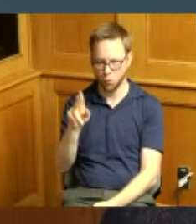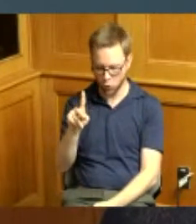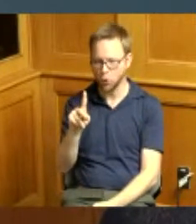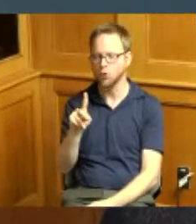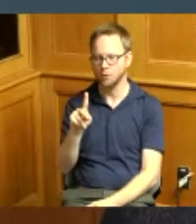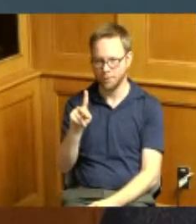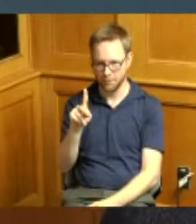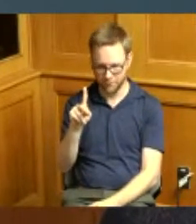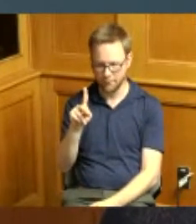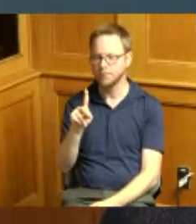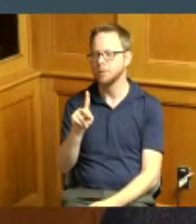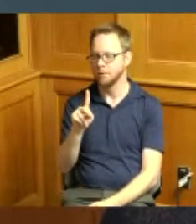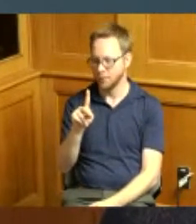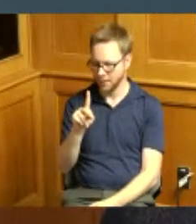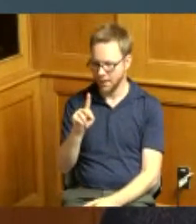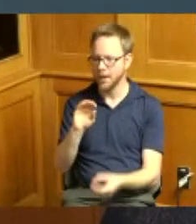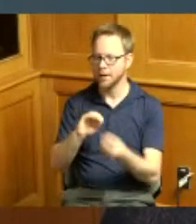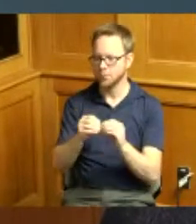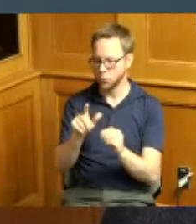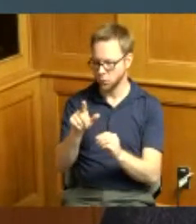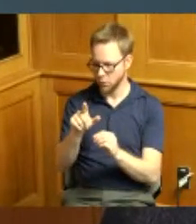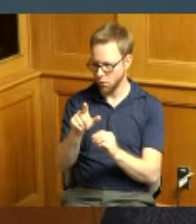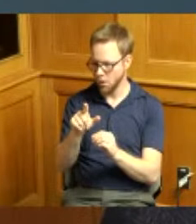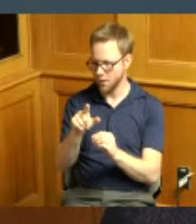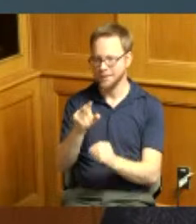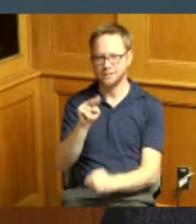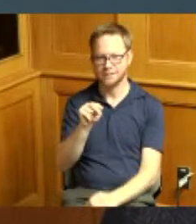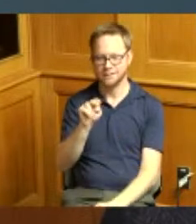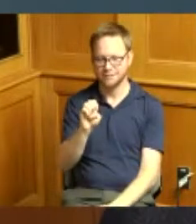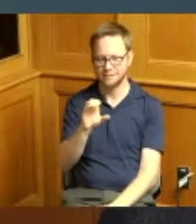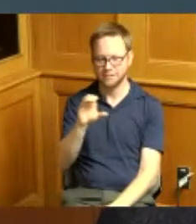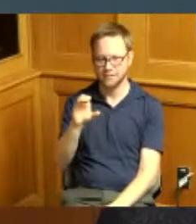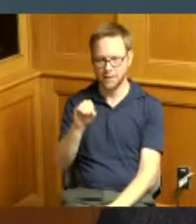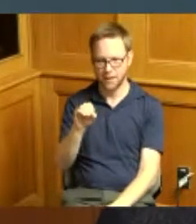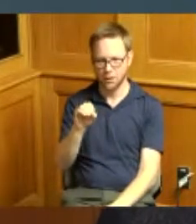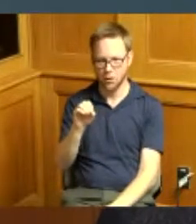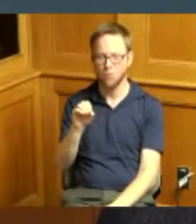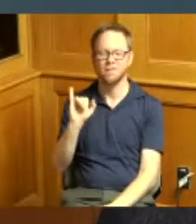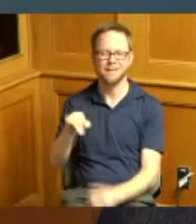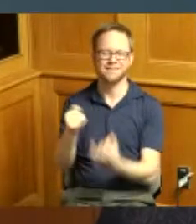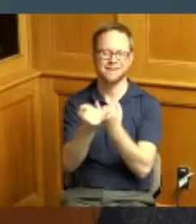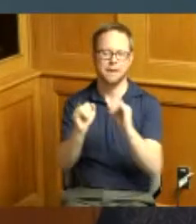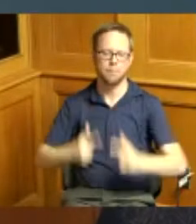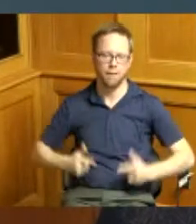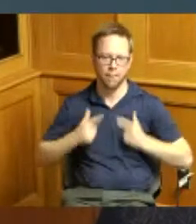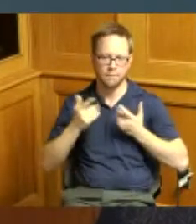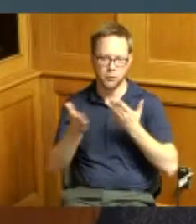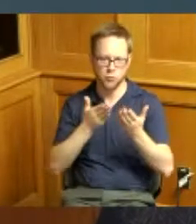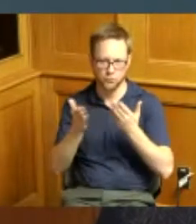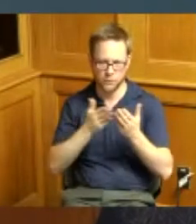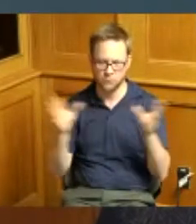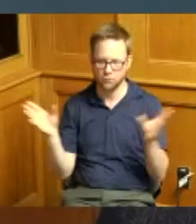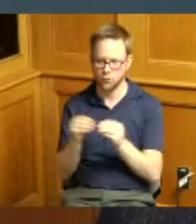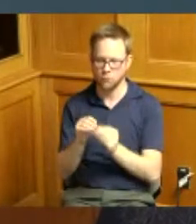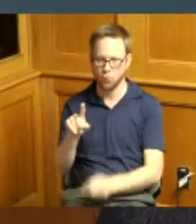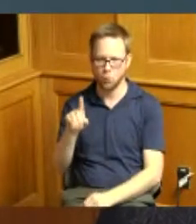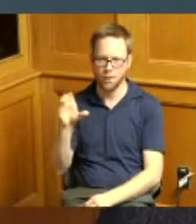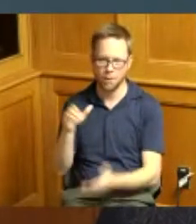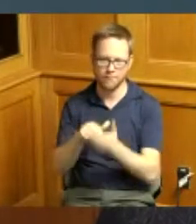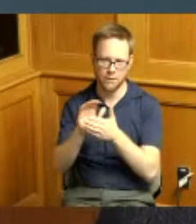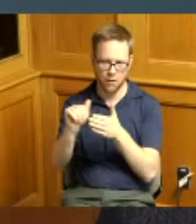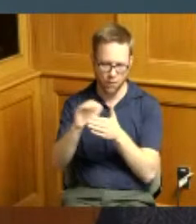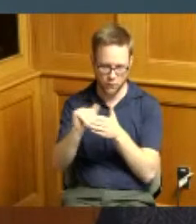and 21 is with nico independent living services for a hundred thousand dollars and um